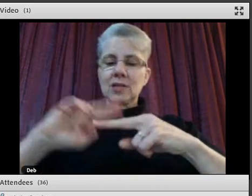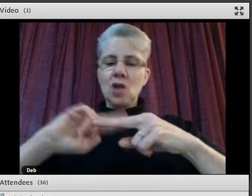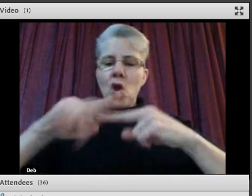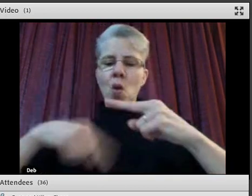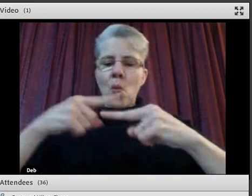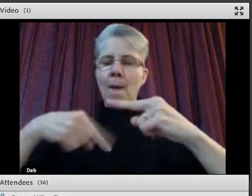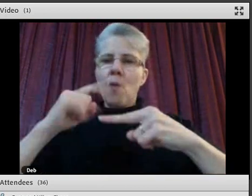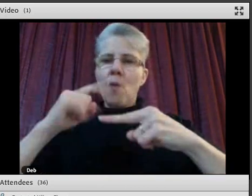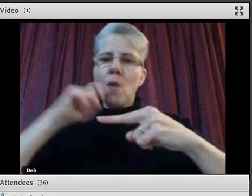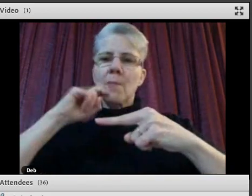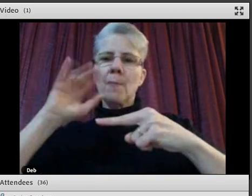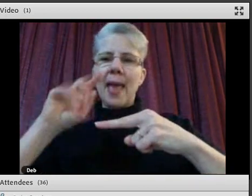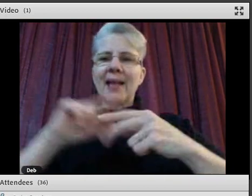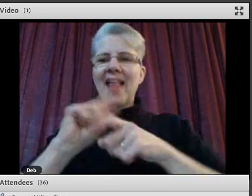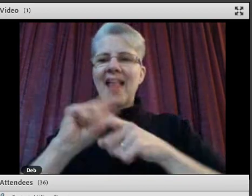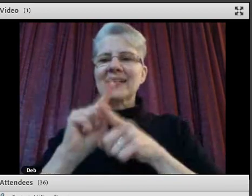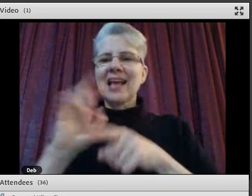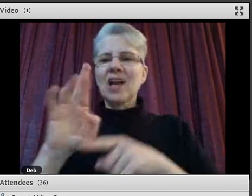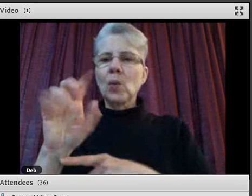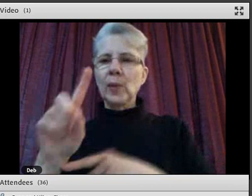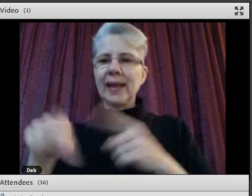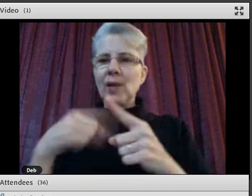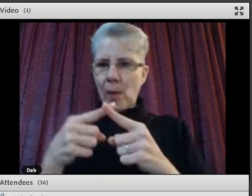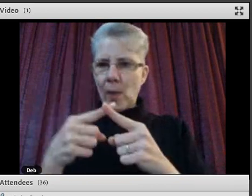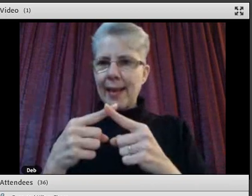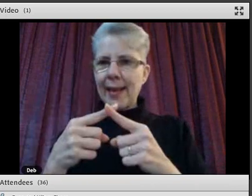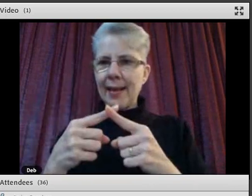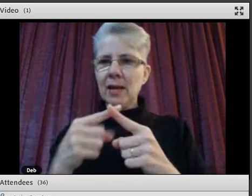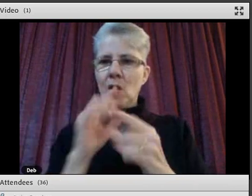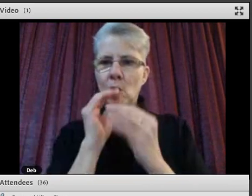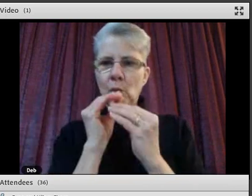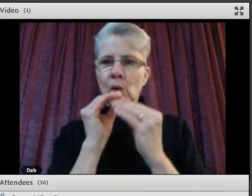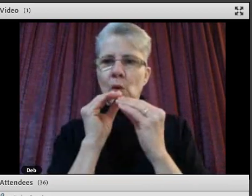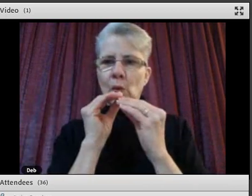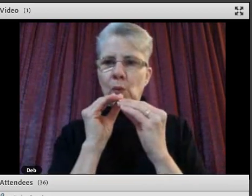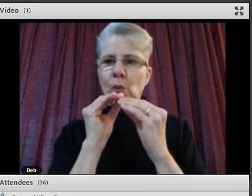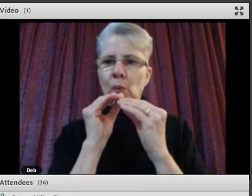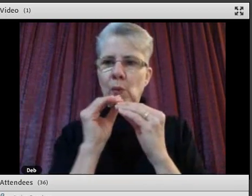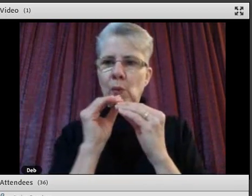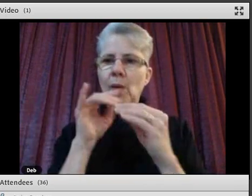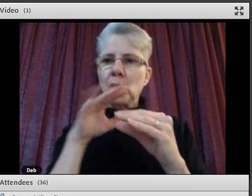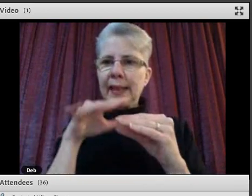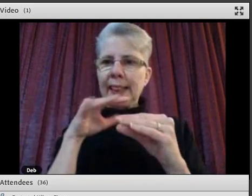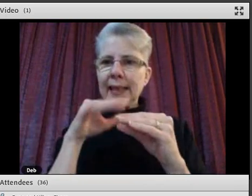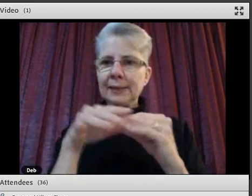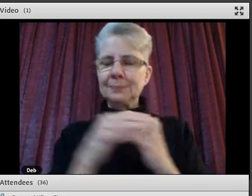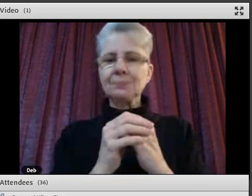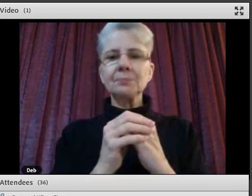and it acts like a reed for when you're breathing through and you're pushing the air through.